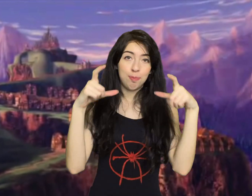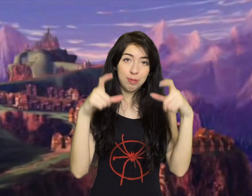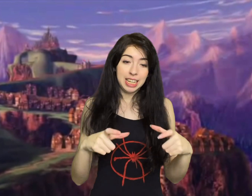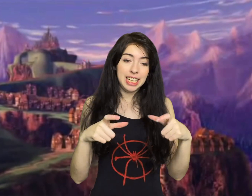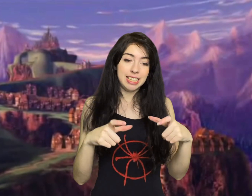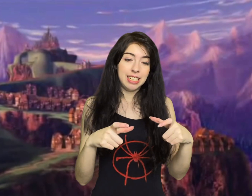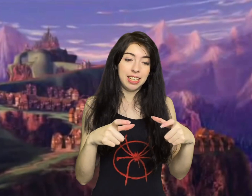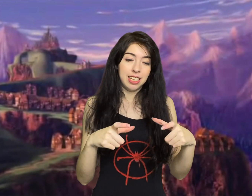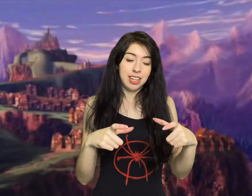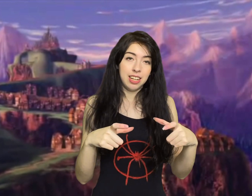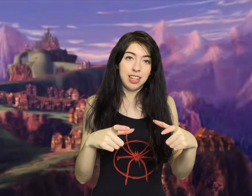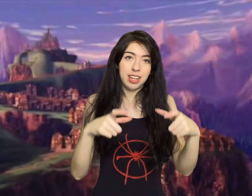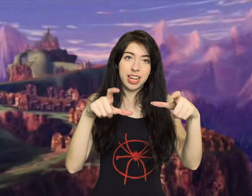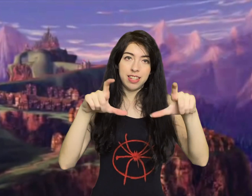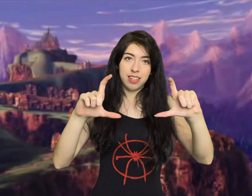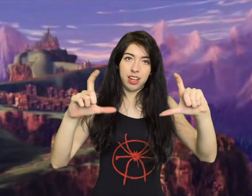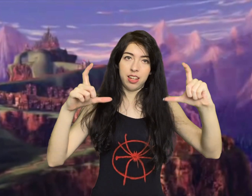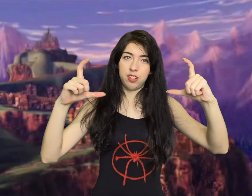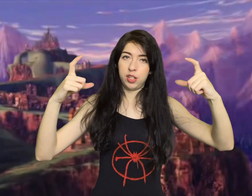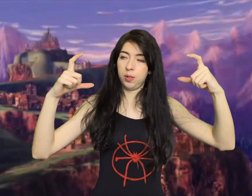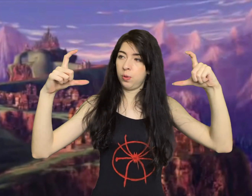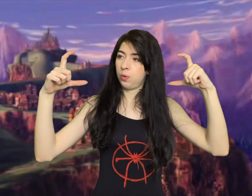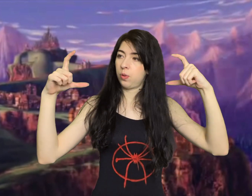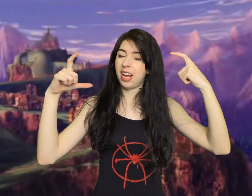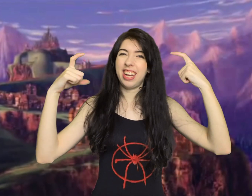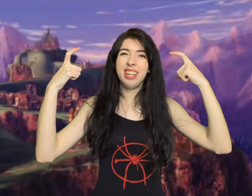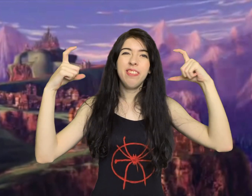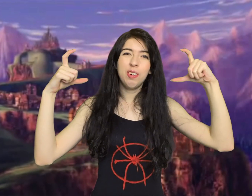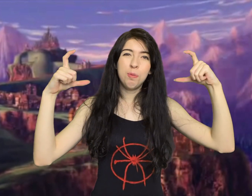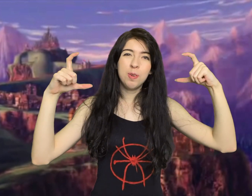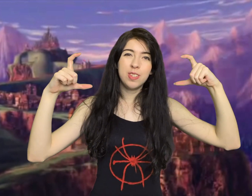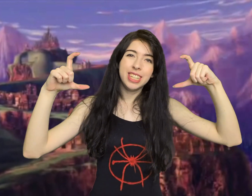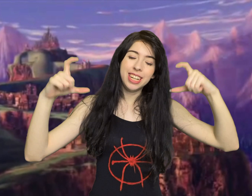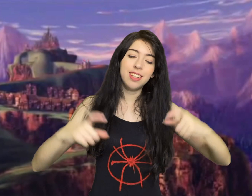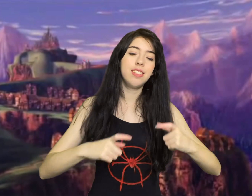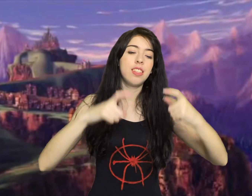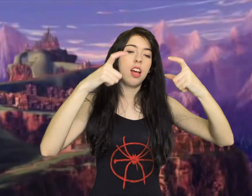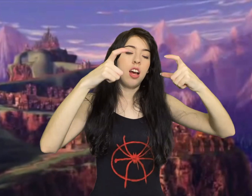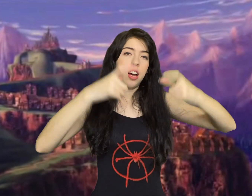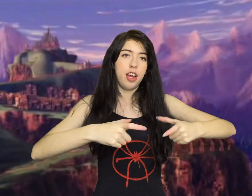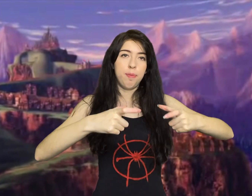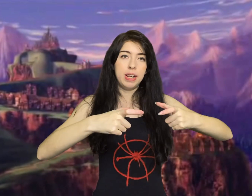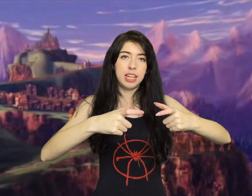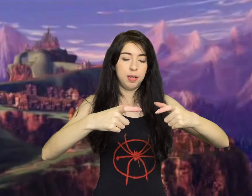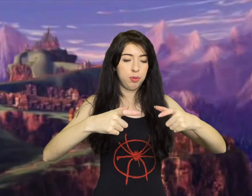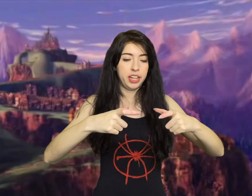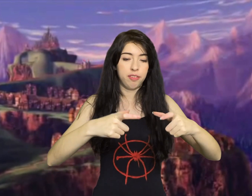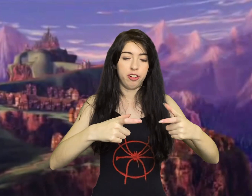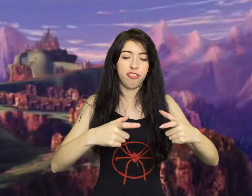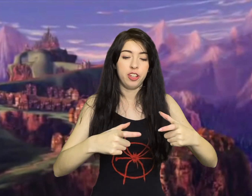PLATE is uh two kind of almost C hands and making a plate in front of you